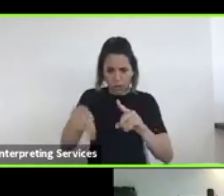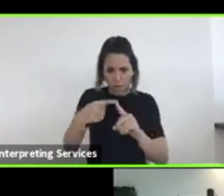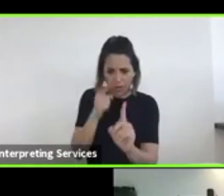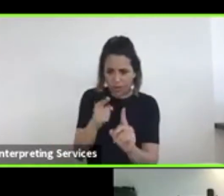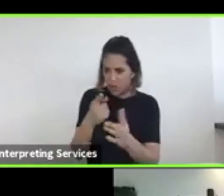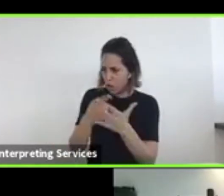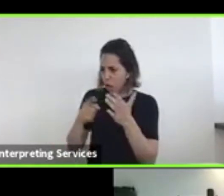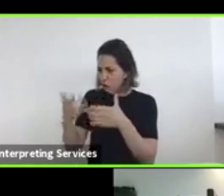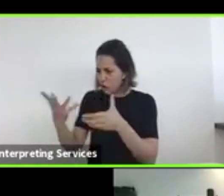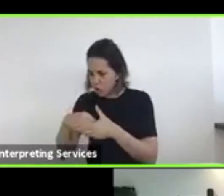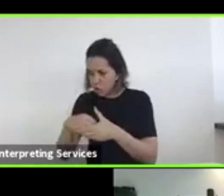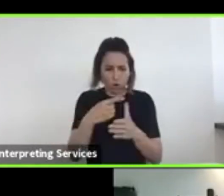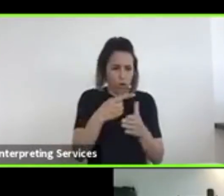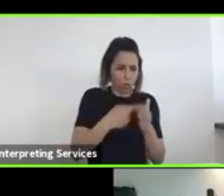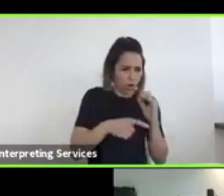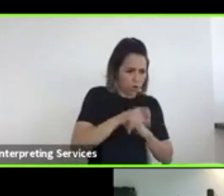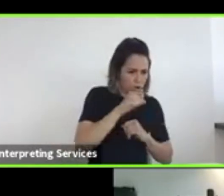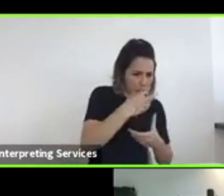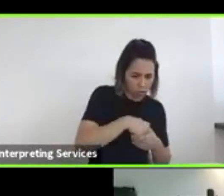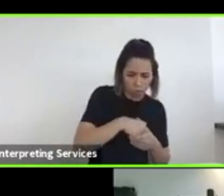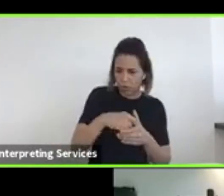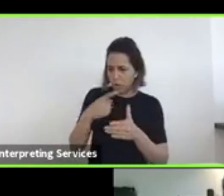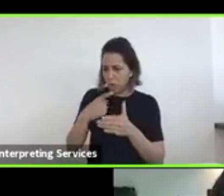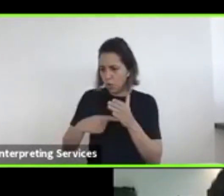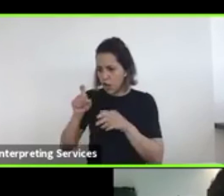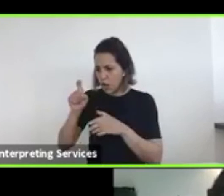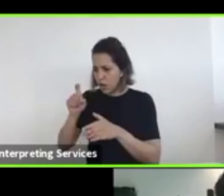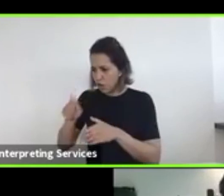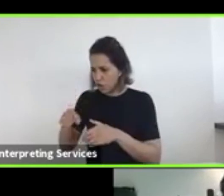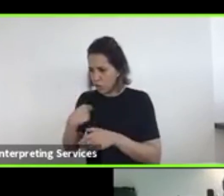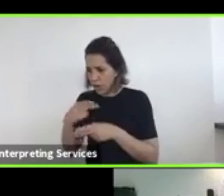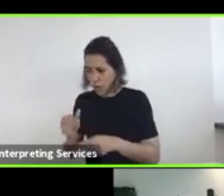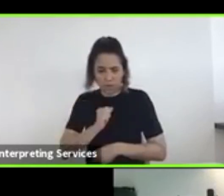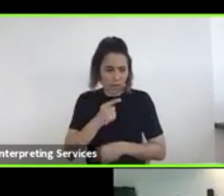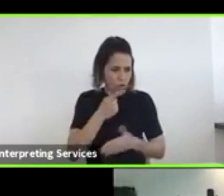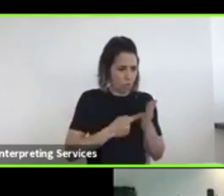IT NOT INCLUDE, WHAT SHOULD WE CALL OURSELVES, WHAT SHOULD WE NOT CALL OURSELVES WHEN WE'RE